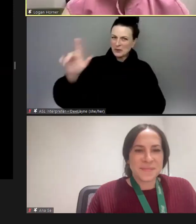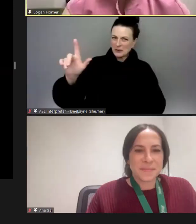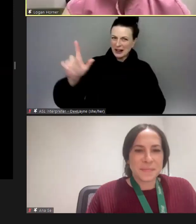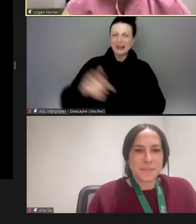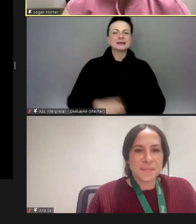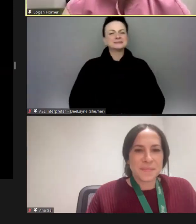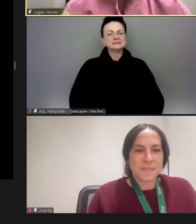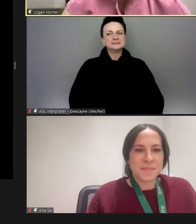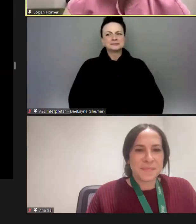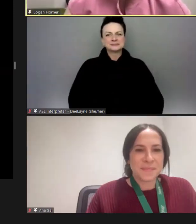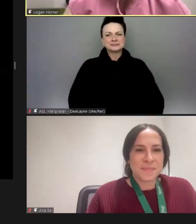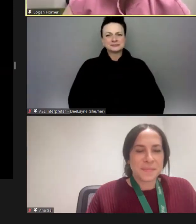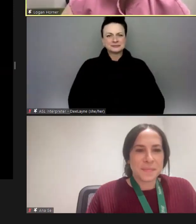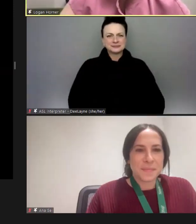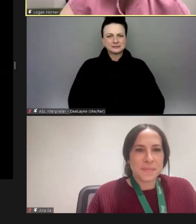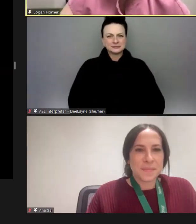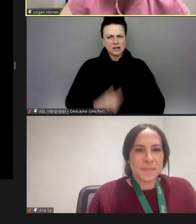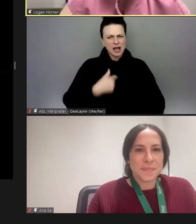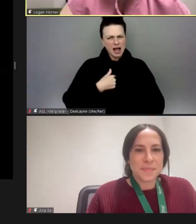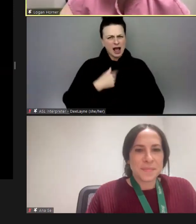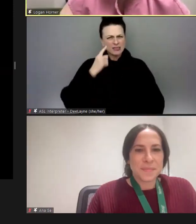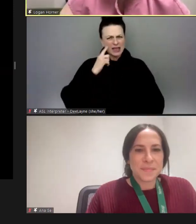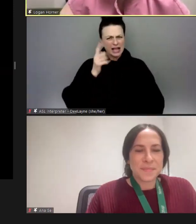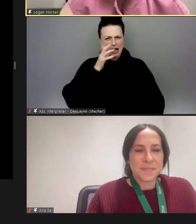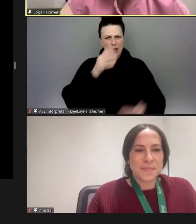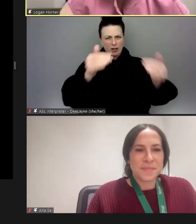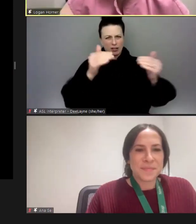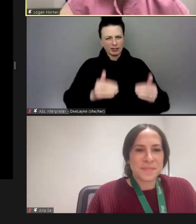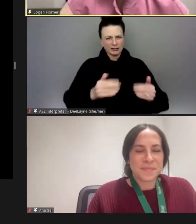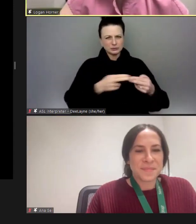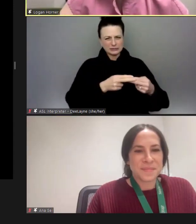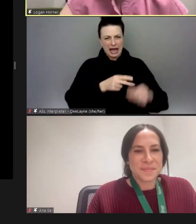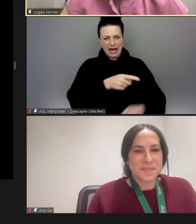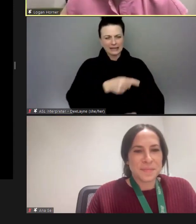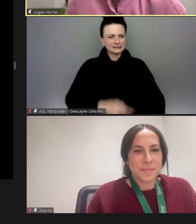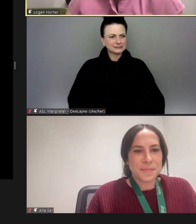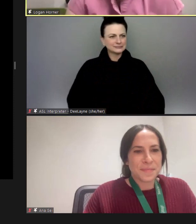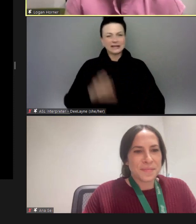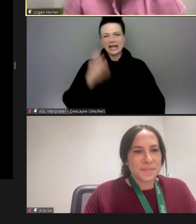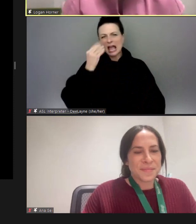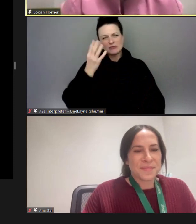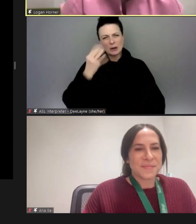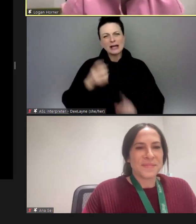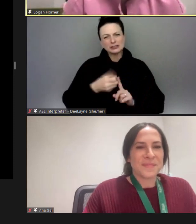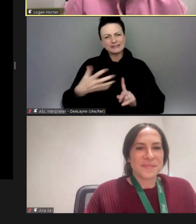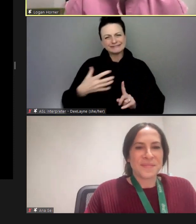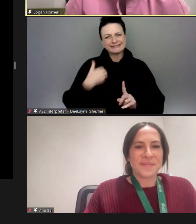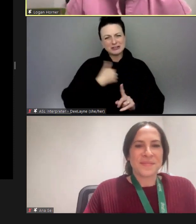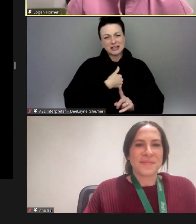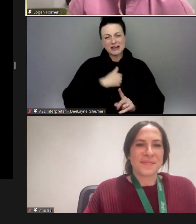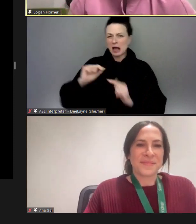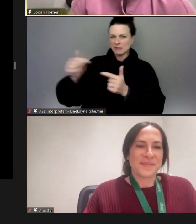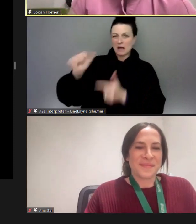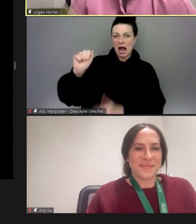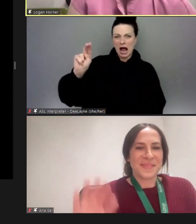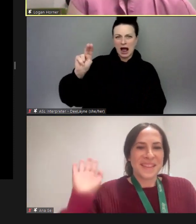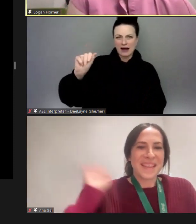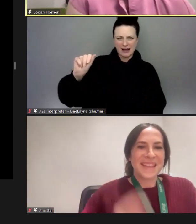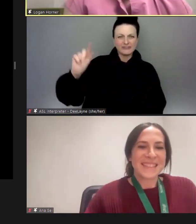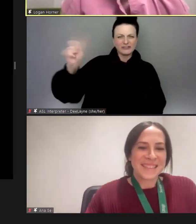so I think I'll go to the next slide where we have some information and I'm going to let Anna